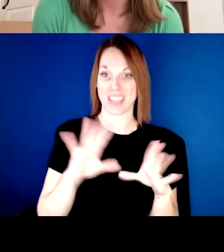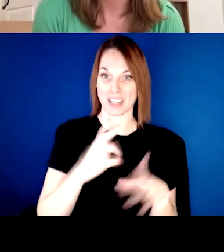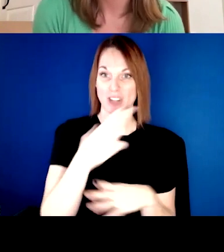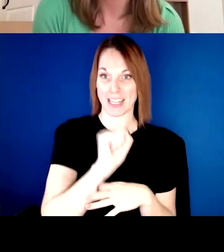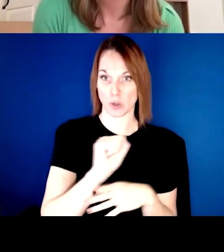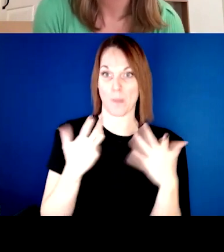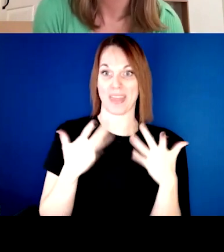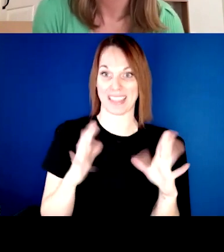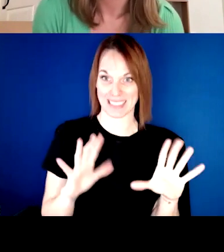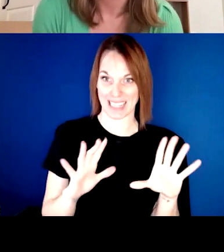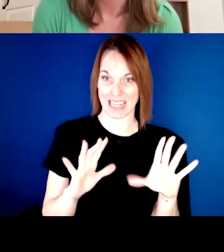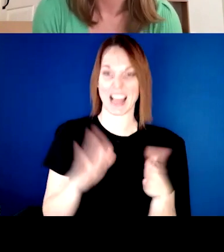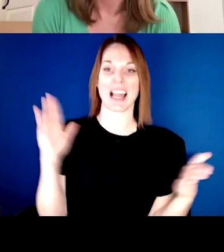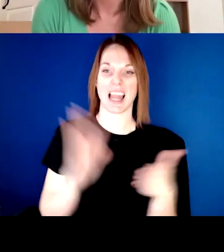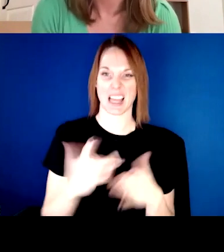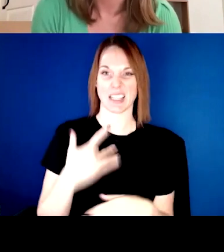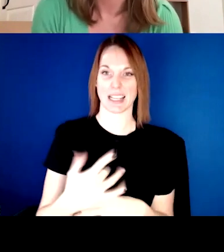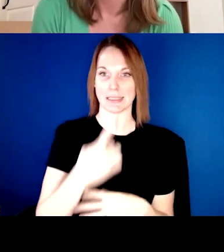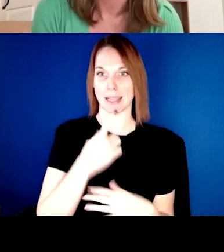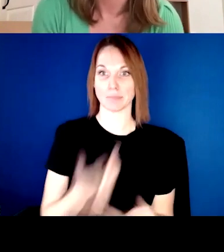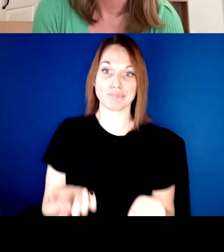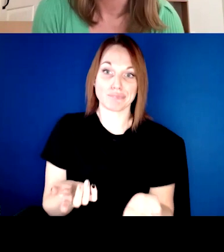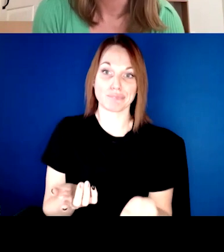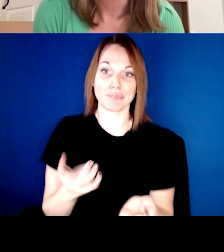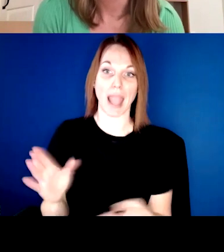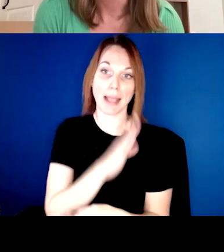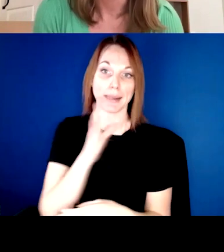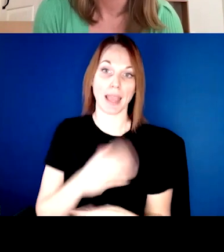they will never have the things they want in life because of money after